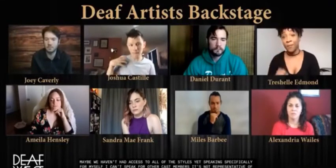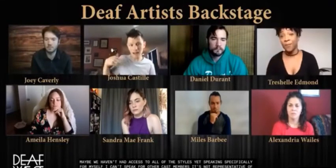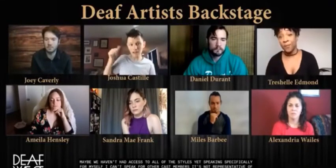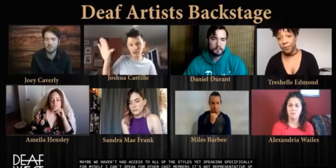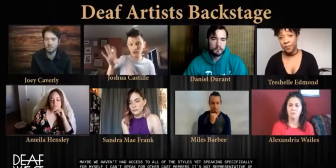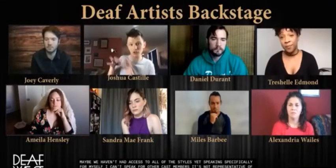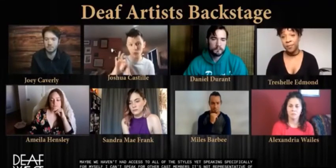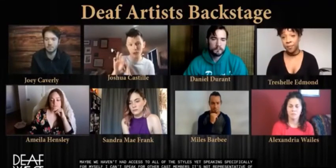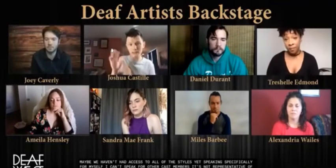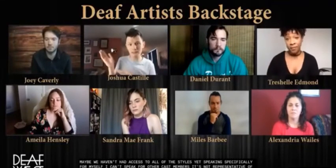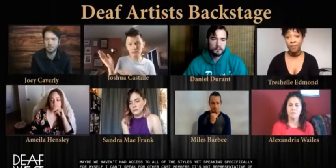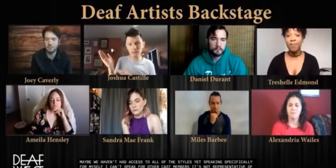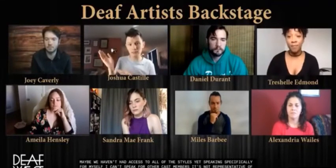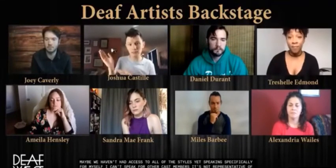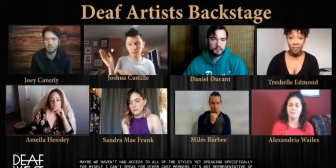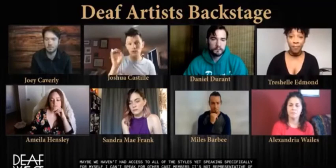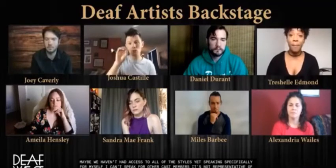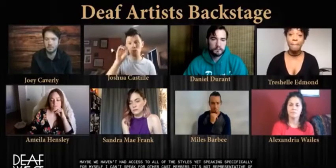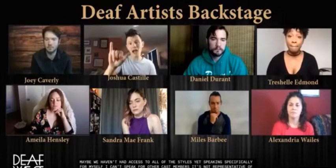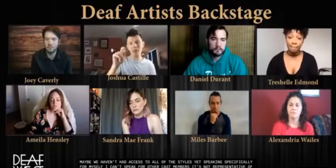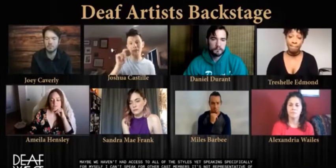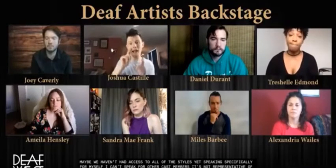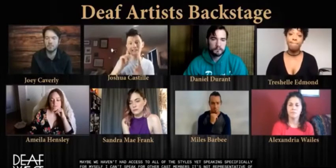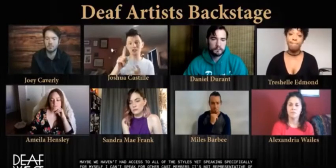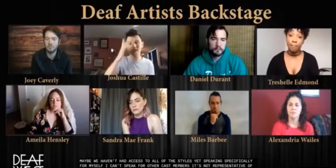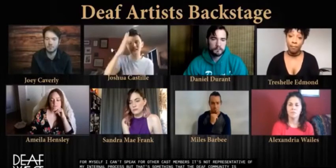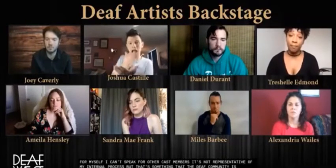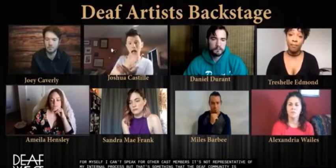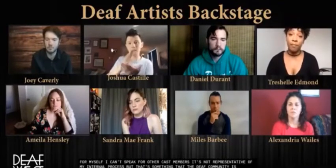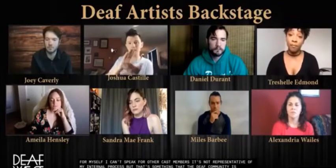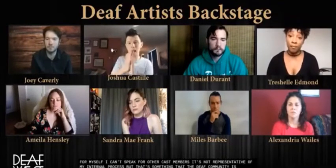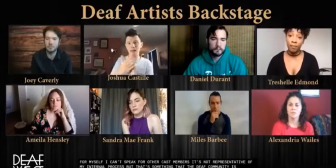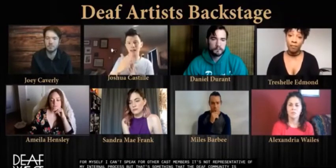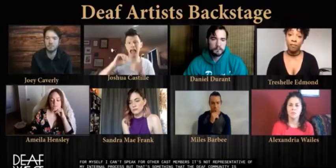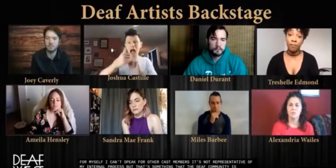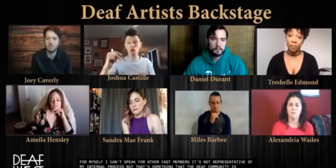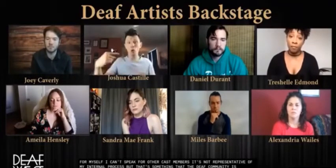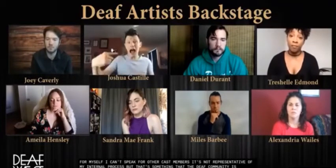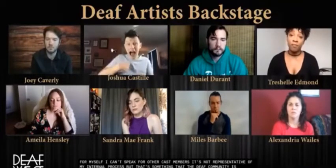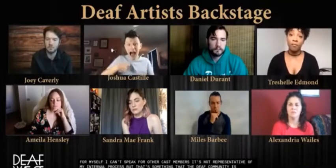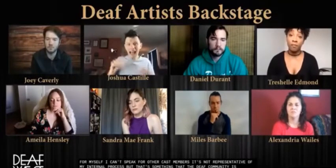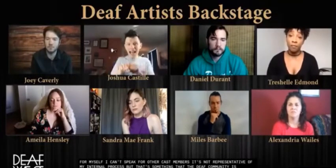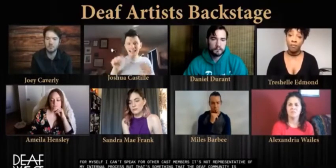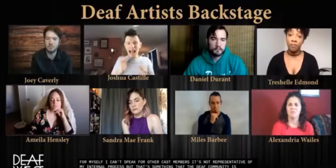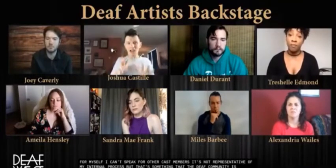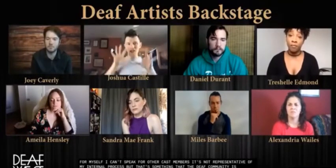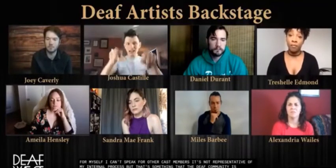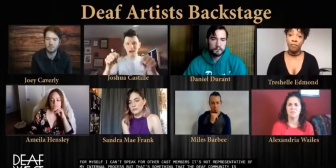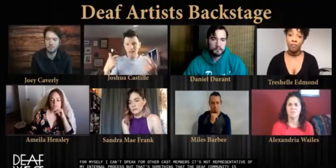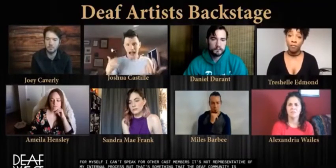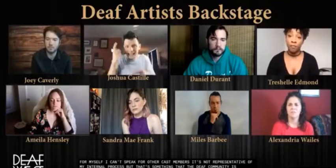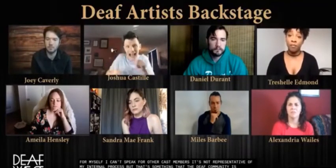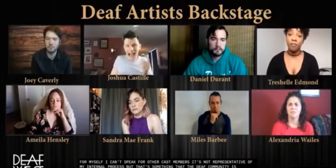And you can say that the ASL at ‘Hunchback (of Notre Dame)’ was an interpretive choice. I didn't like it. I Amelia a drag me to the show.